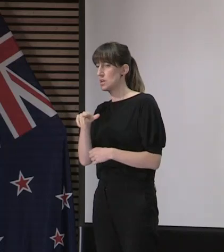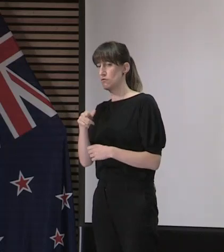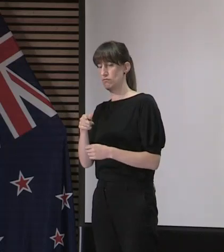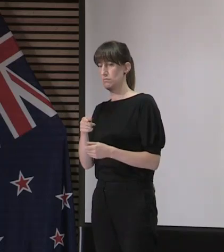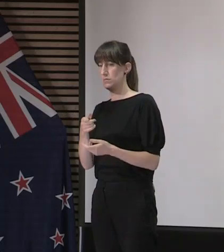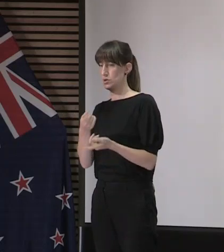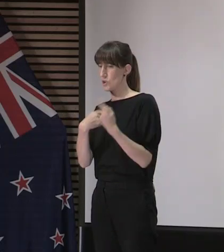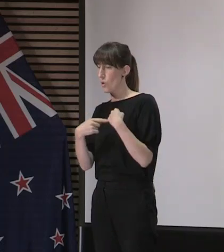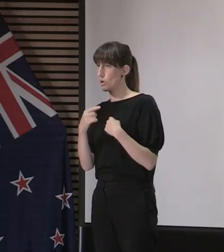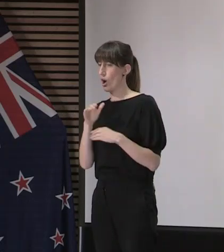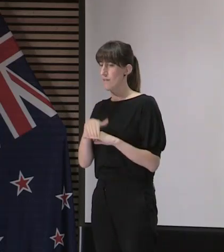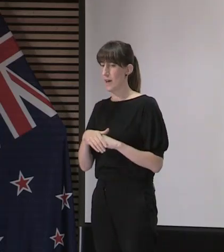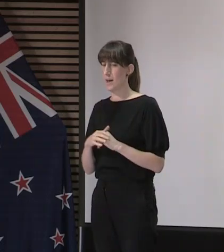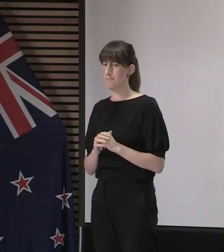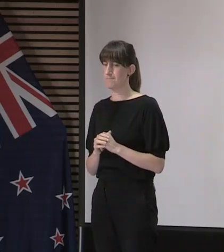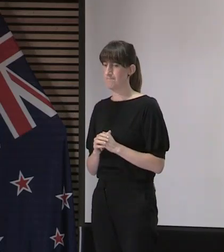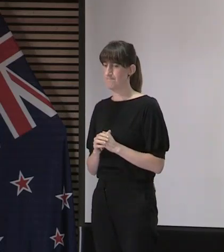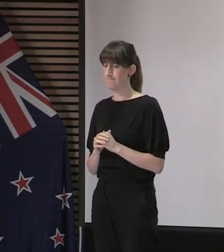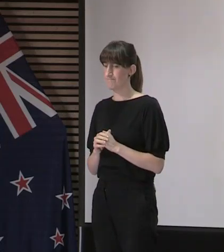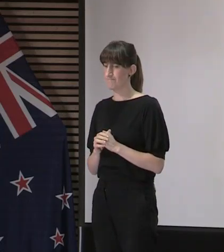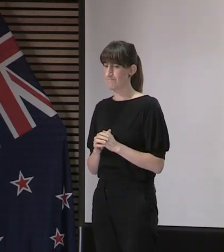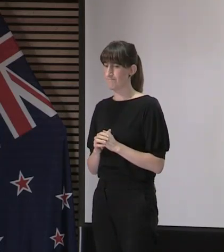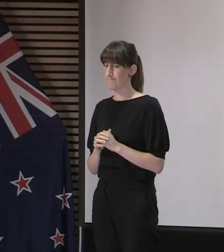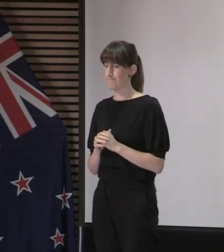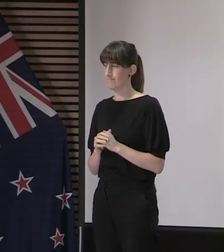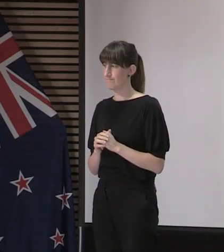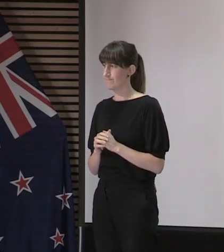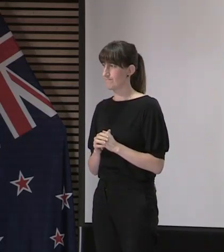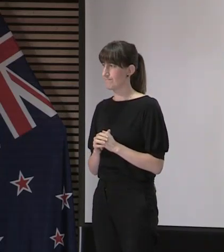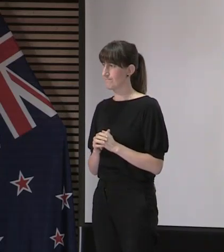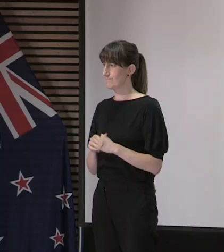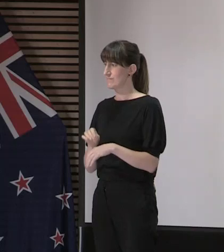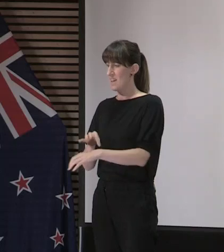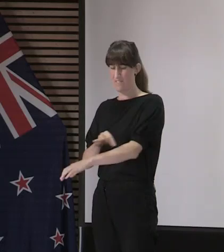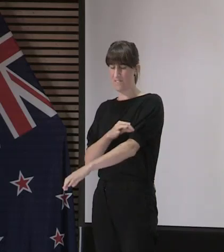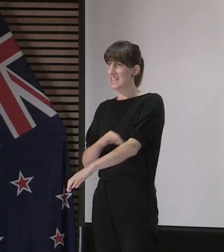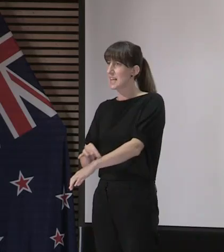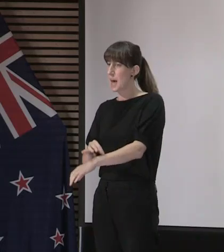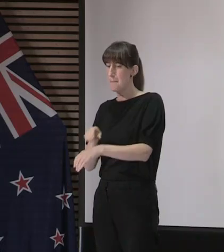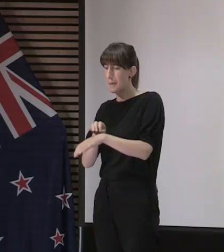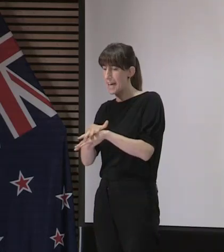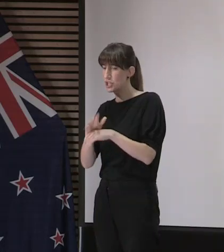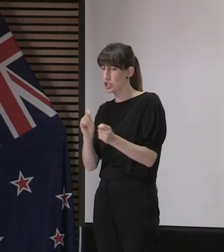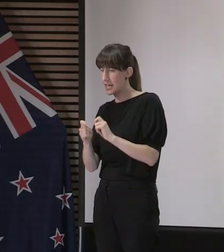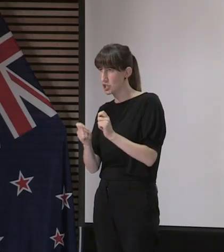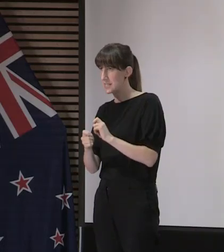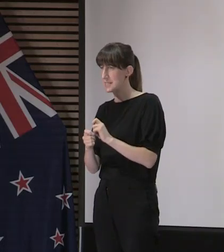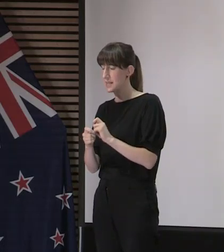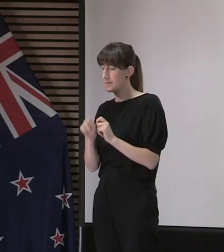have been - this is one - that